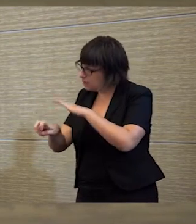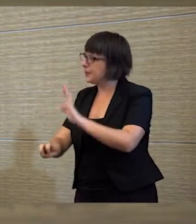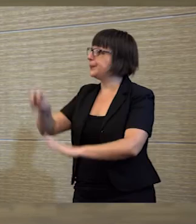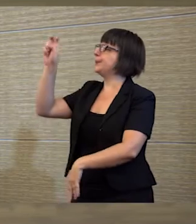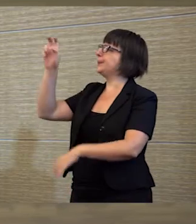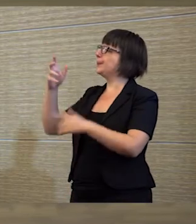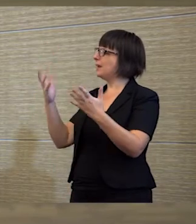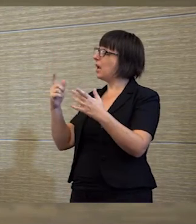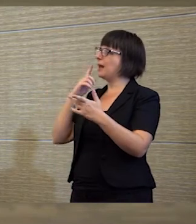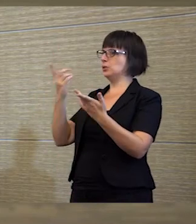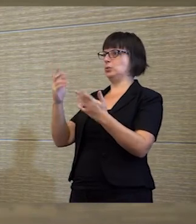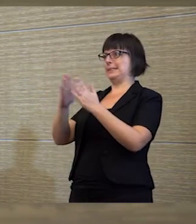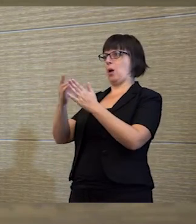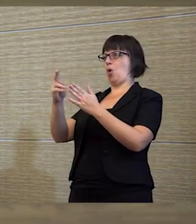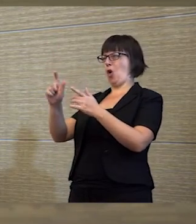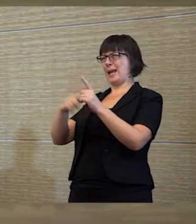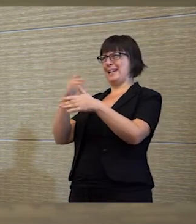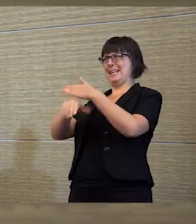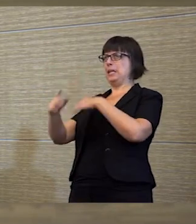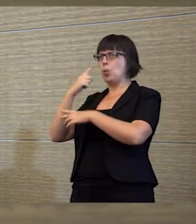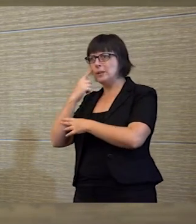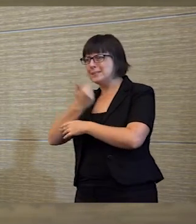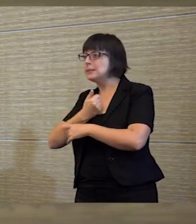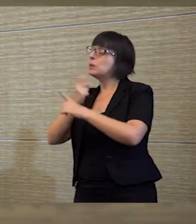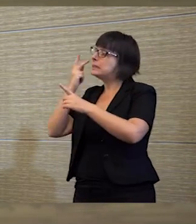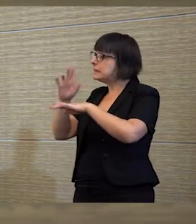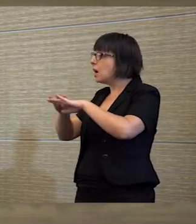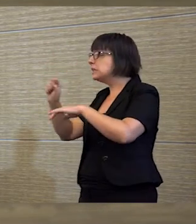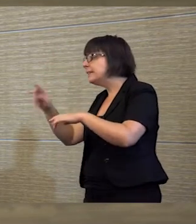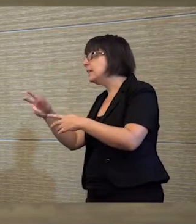instead of only seeing it on the cable TV, which is great, which is great.